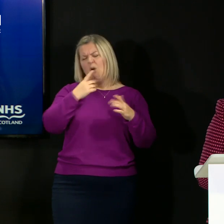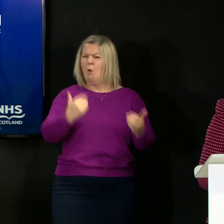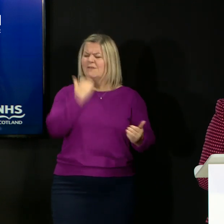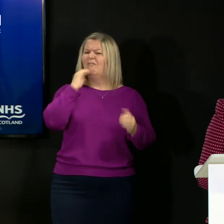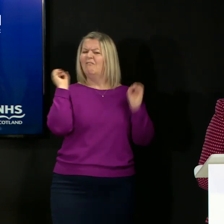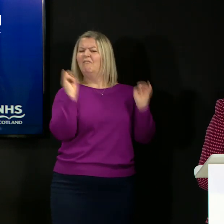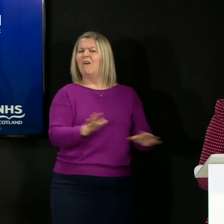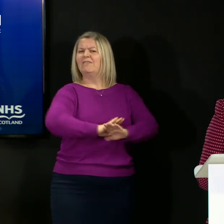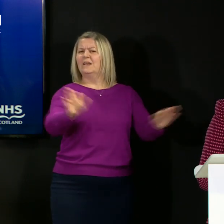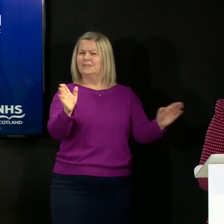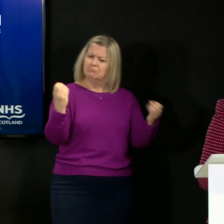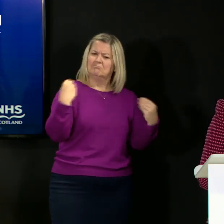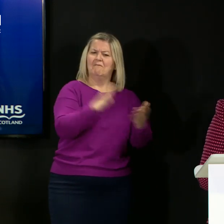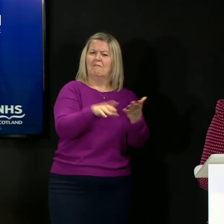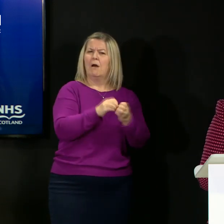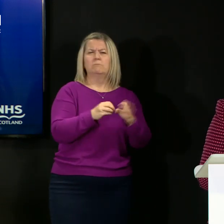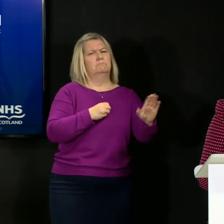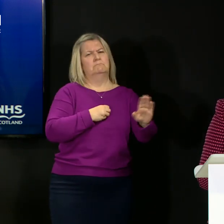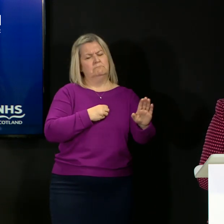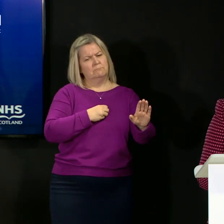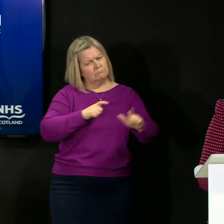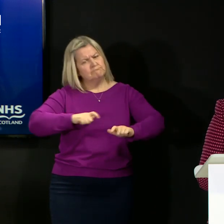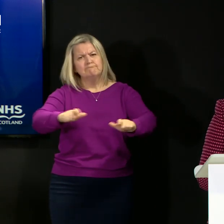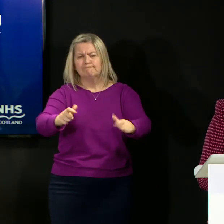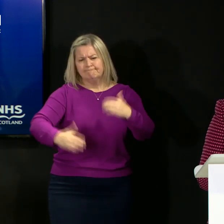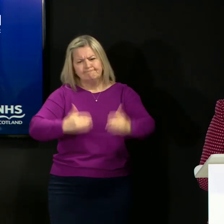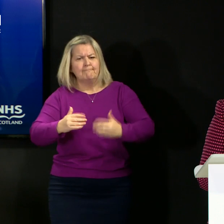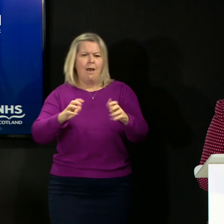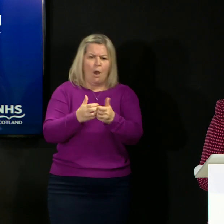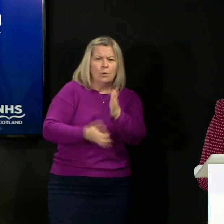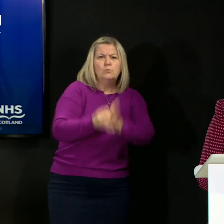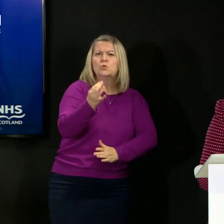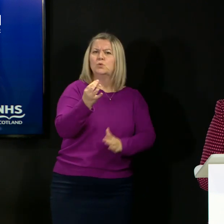continue to look at what more we can do in this area and in others, working with